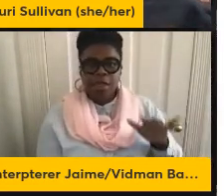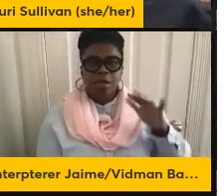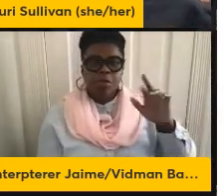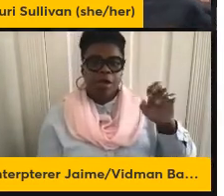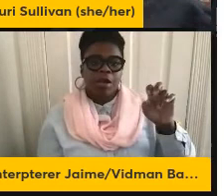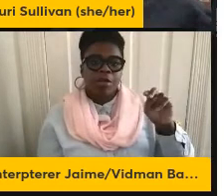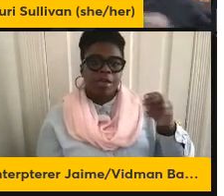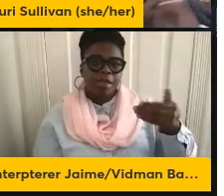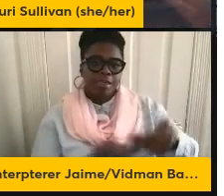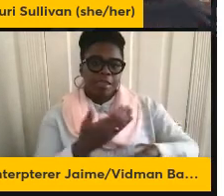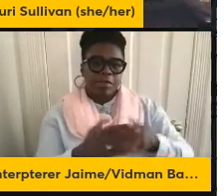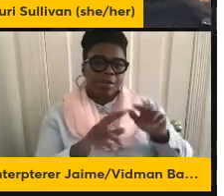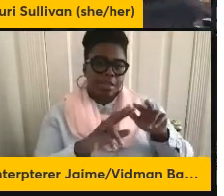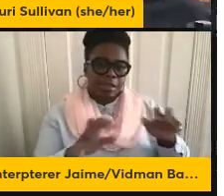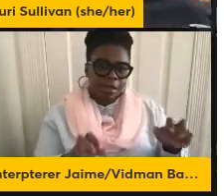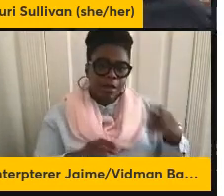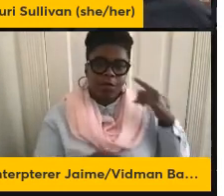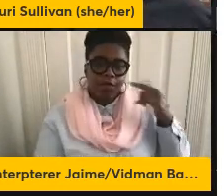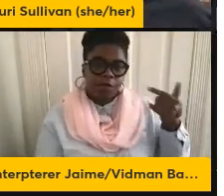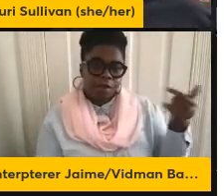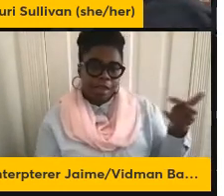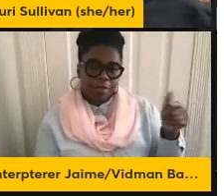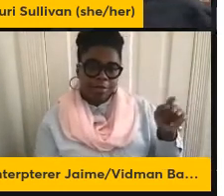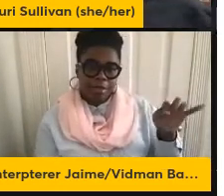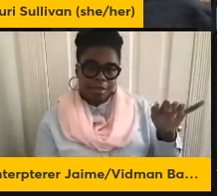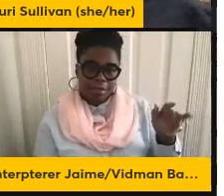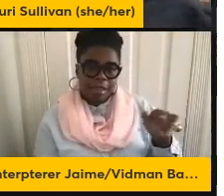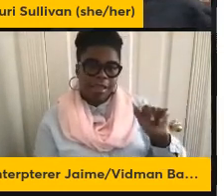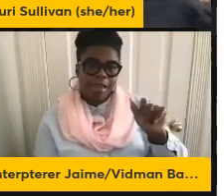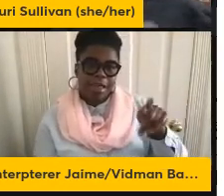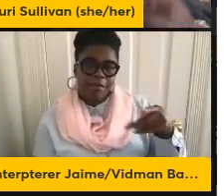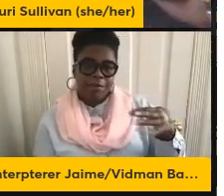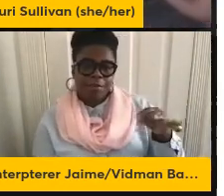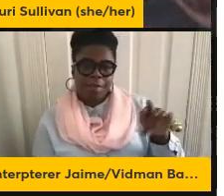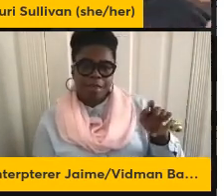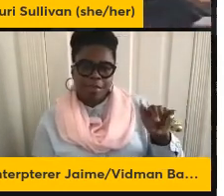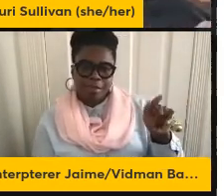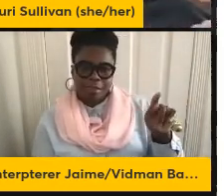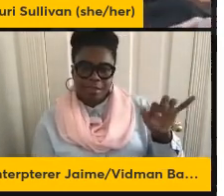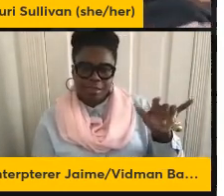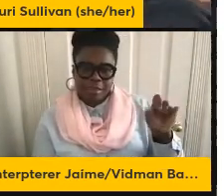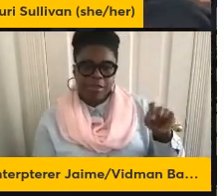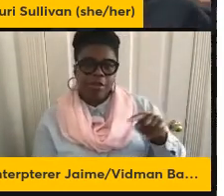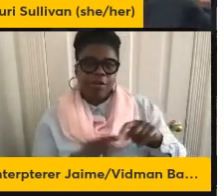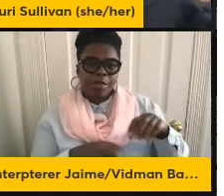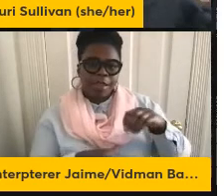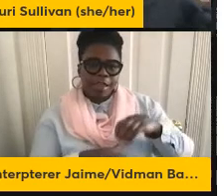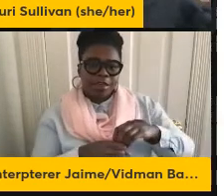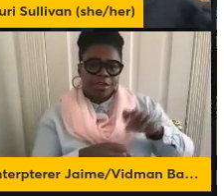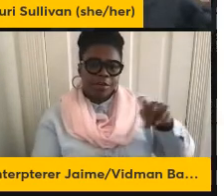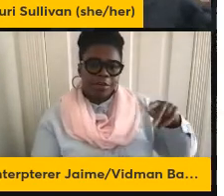analysis of both Gamma Delta and alpha beta T cells isolated from the inter epithelial and lamina propria fraction of the